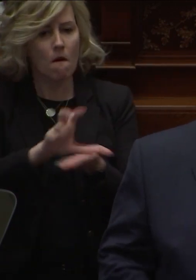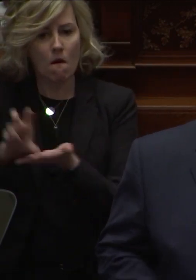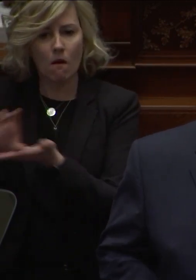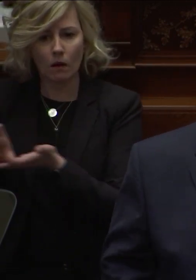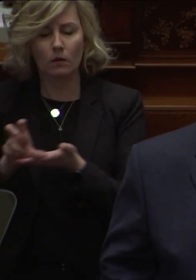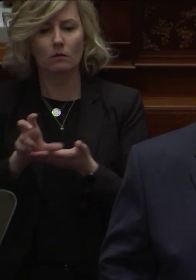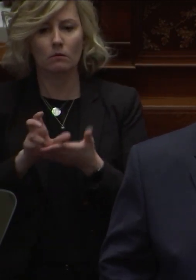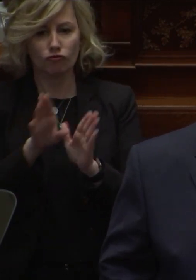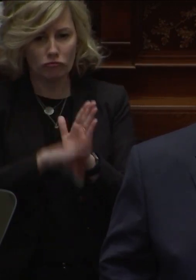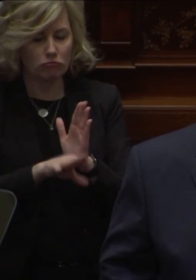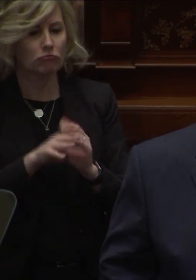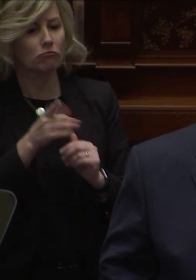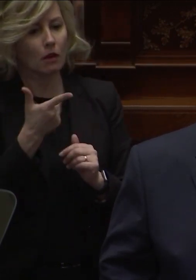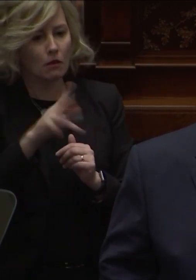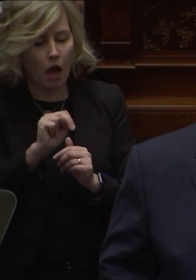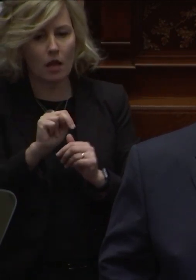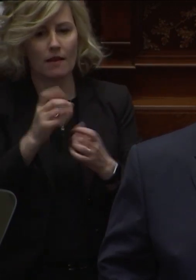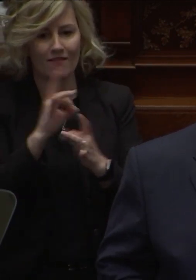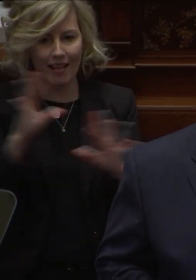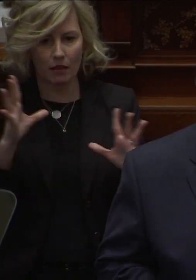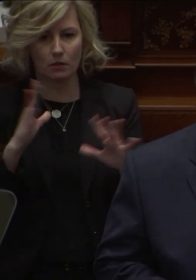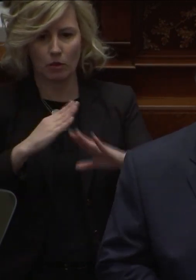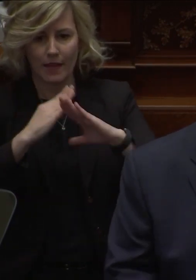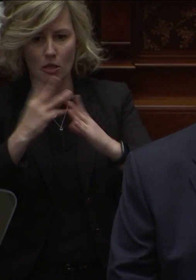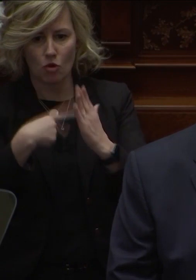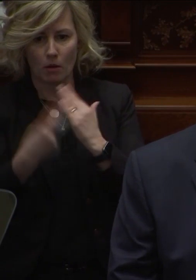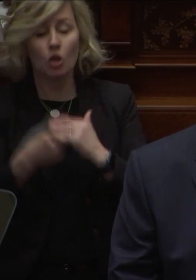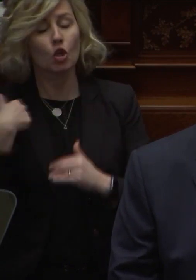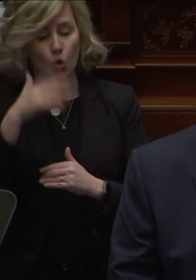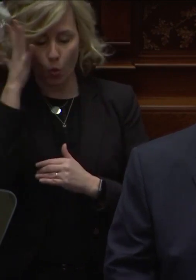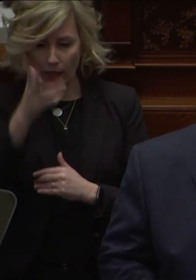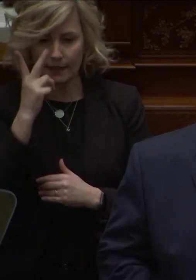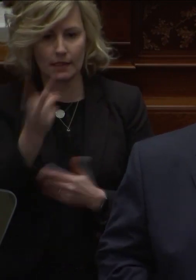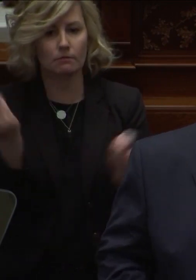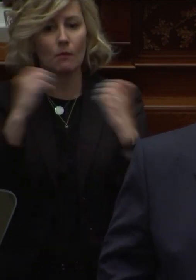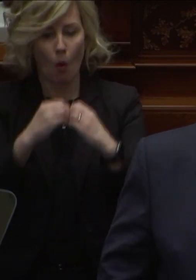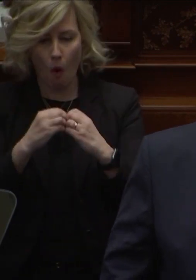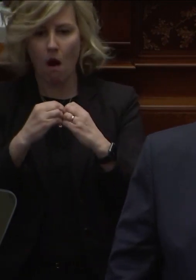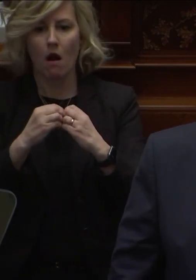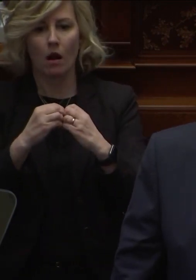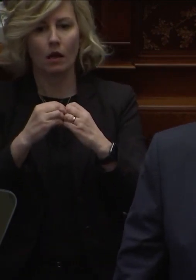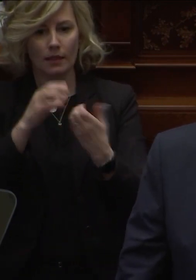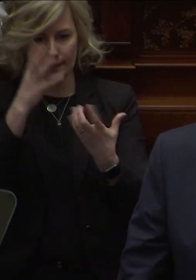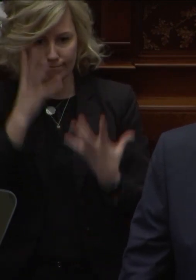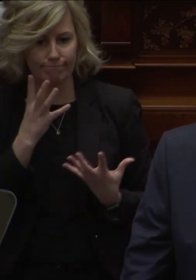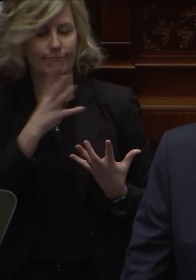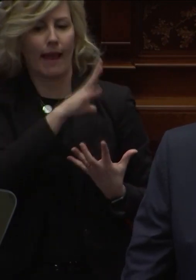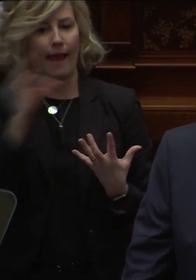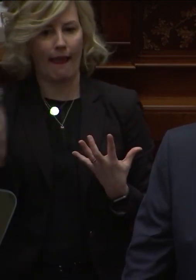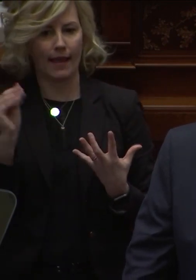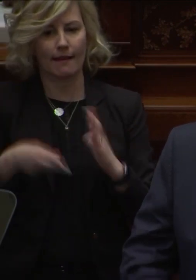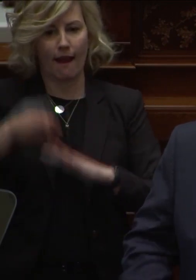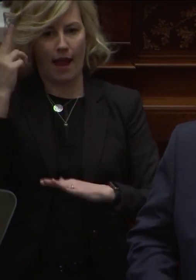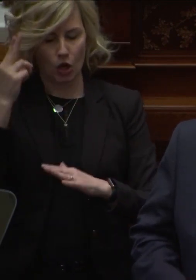BUSINESSES AWAY. IF WE DON'T FUND INEXPENSIVE GUN VIOLENCE PREVENTION PROGRAMS, WE WILL SEE MORE TRAGEDY AND HIGHER